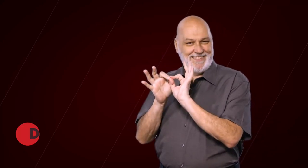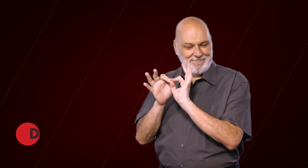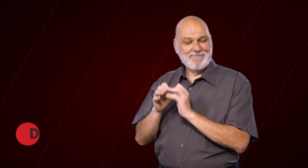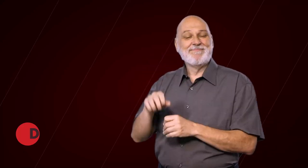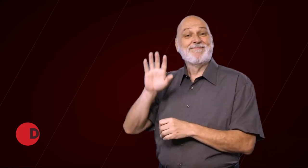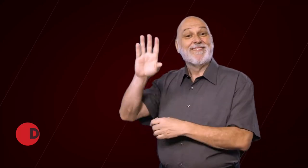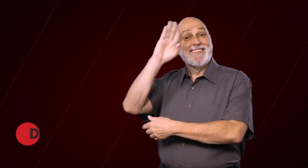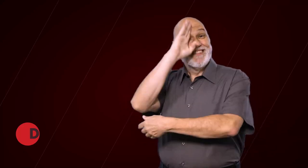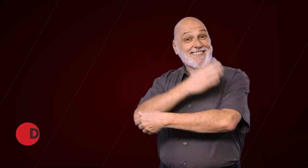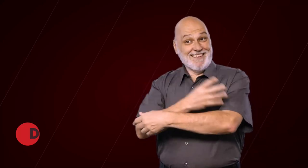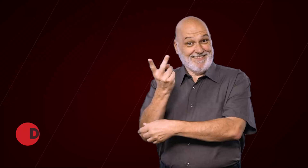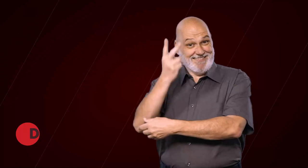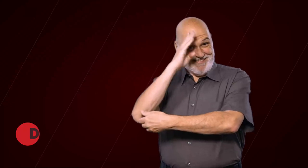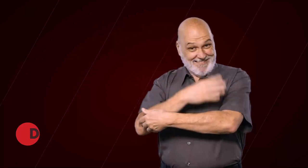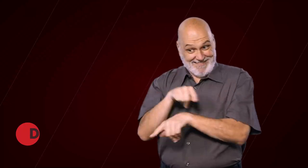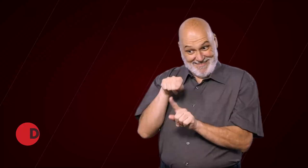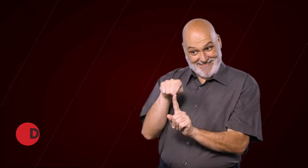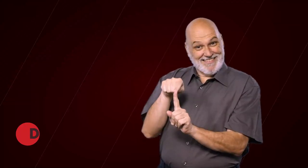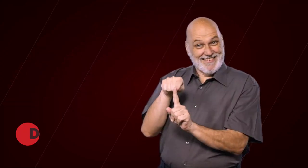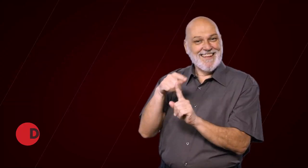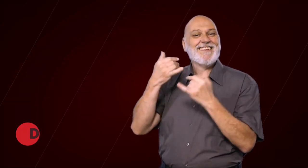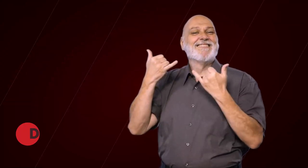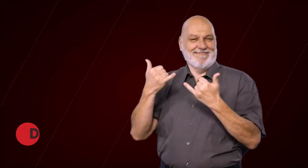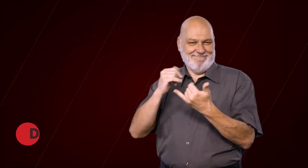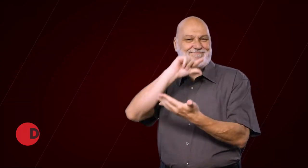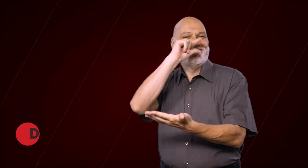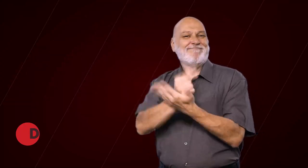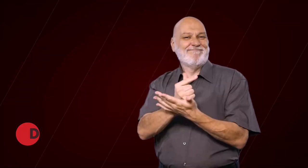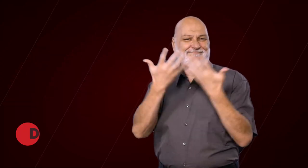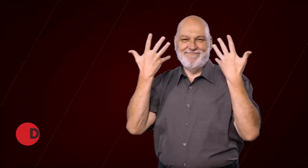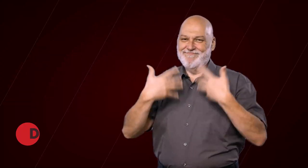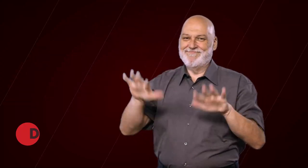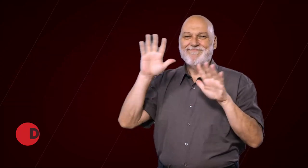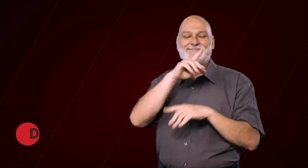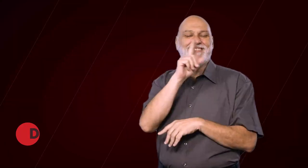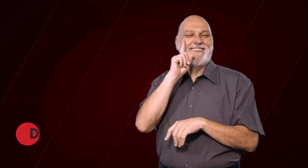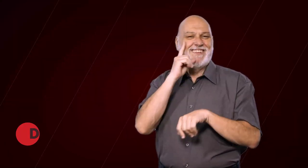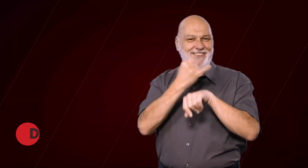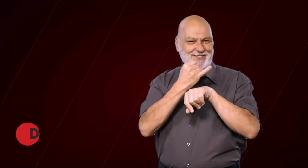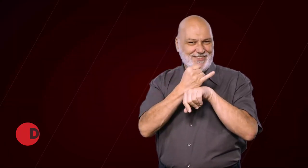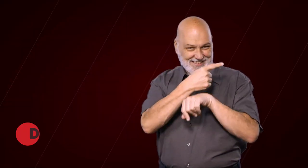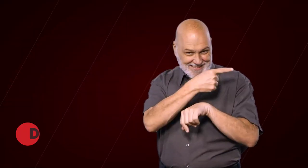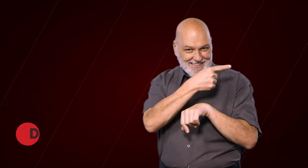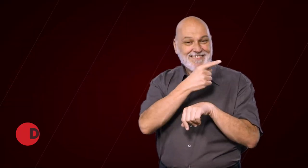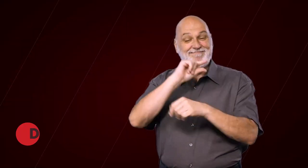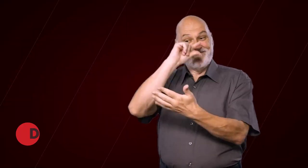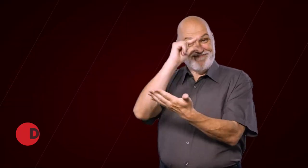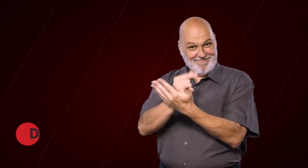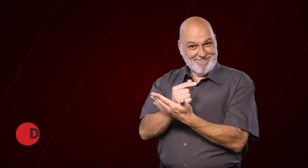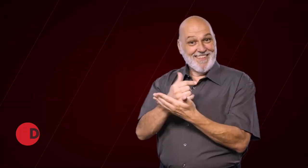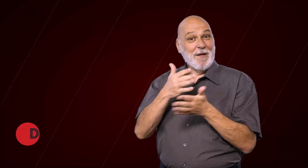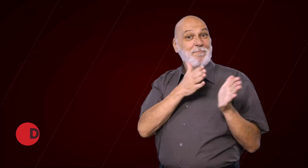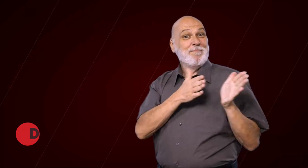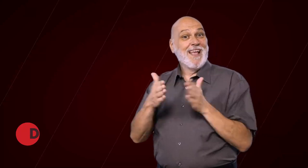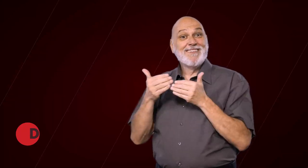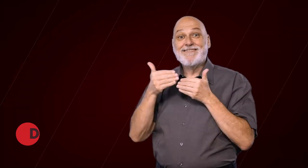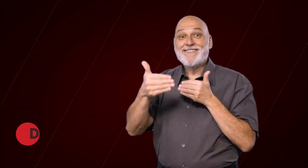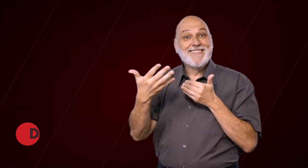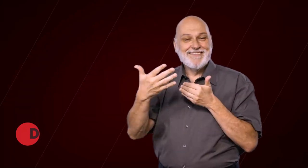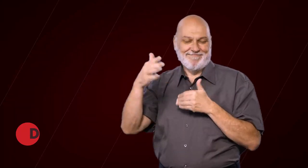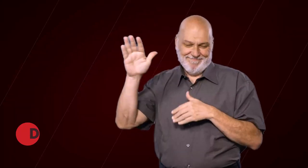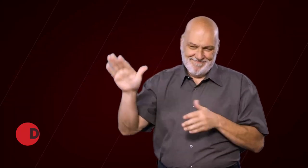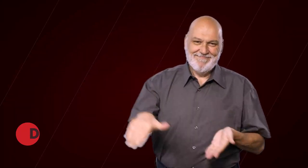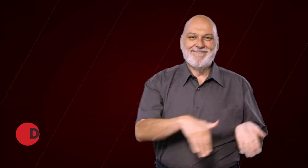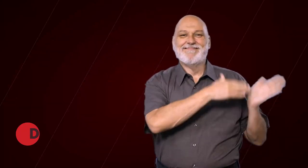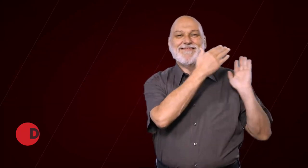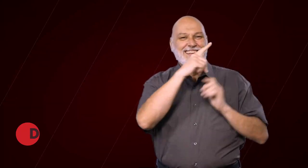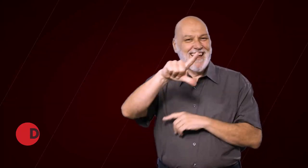the hearing wife who is an ASL interpreter and the Deaf son who